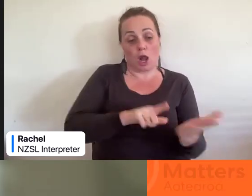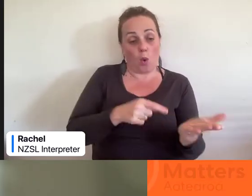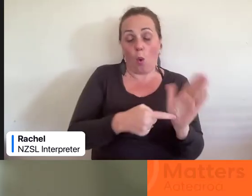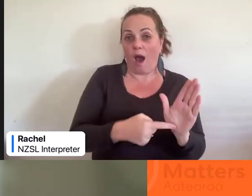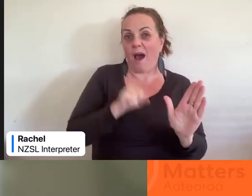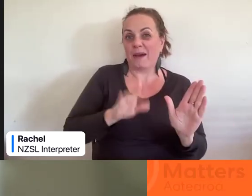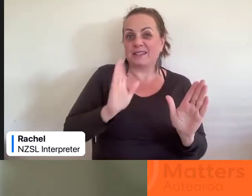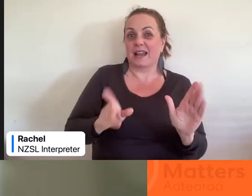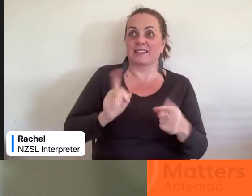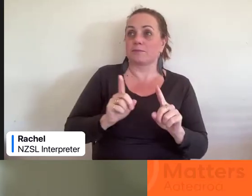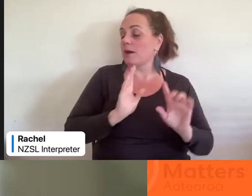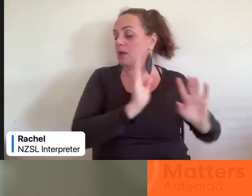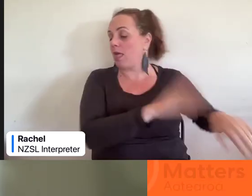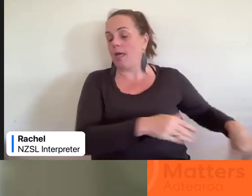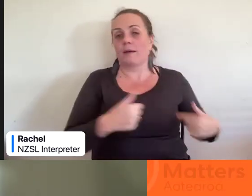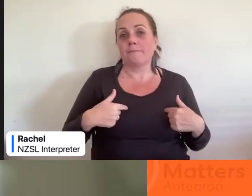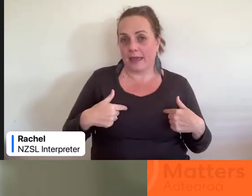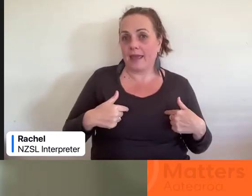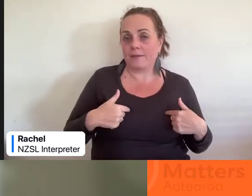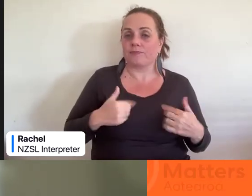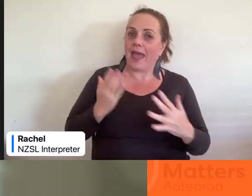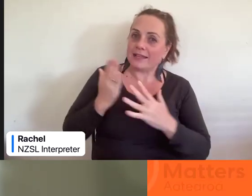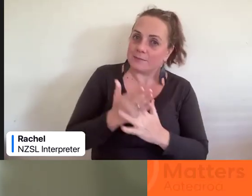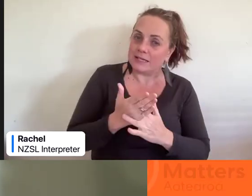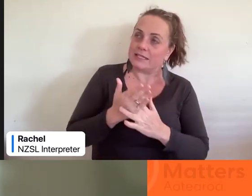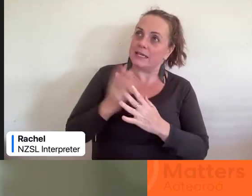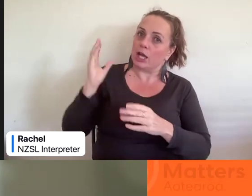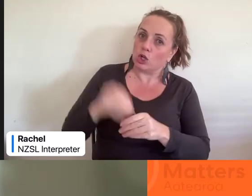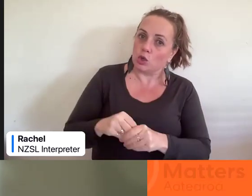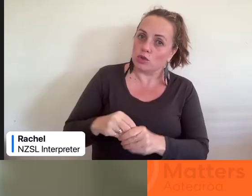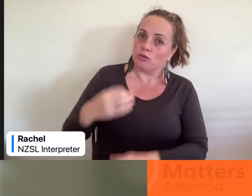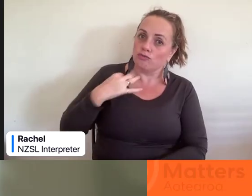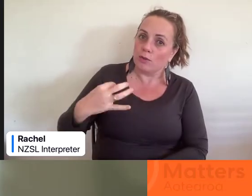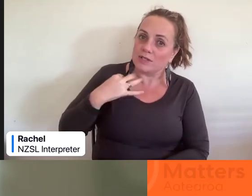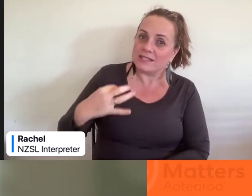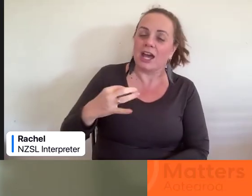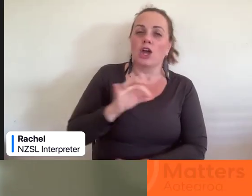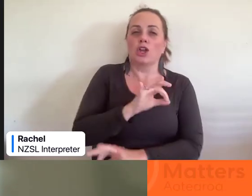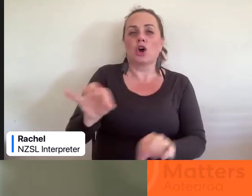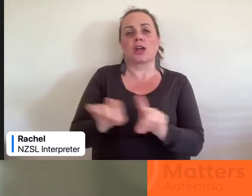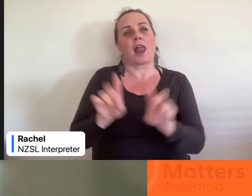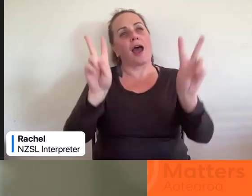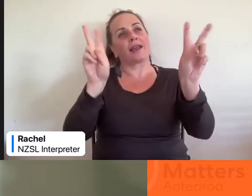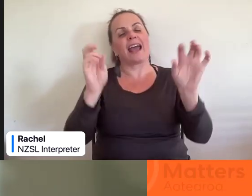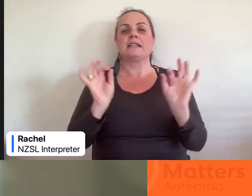Accessibility, inclusion and representation are not special interests; they are the foundations